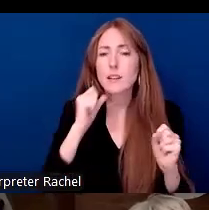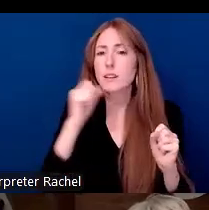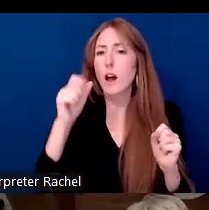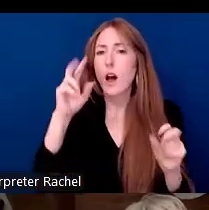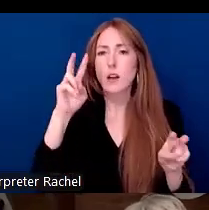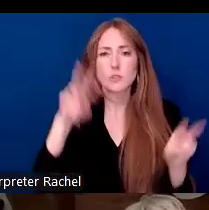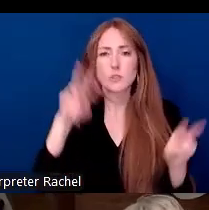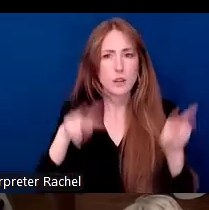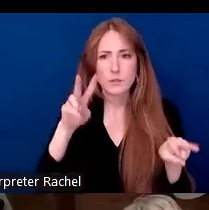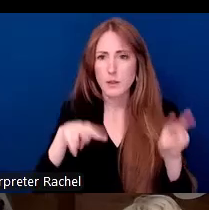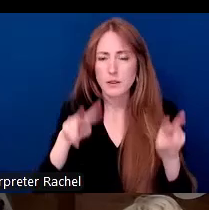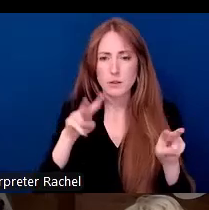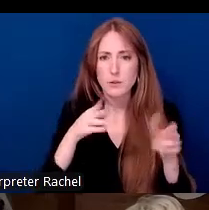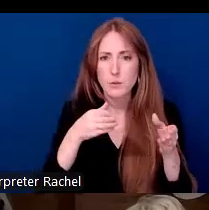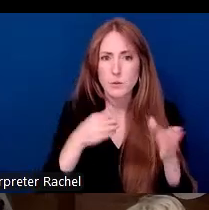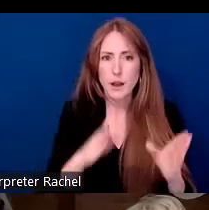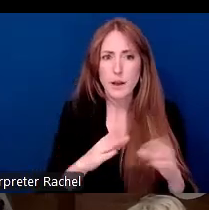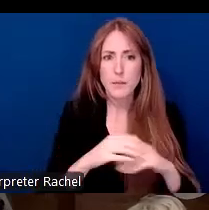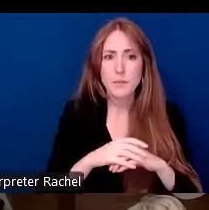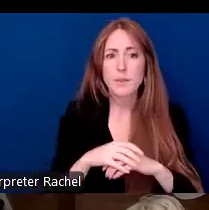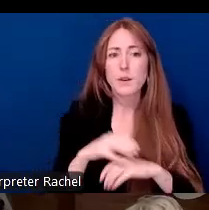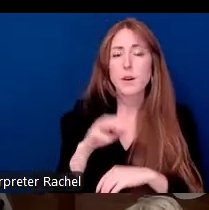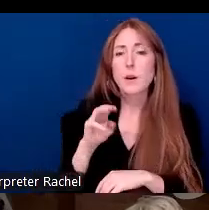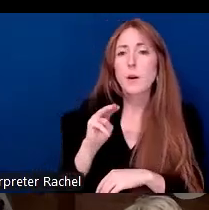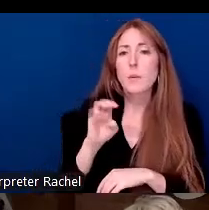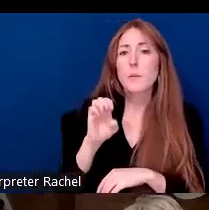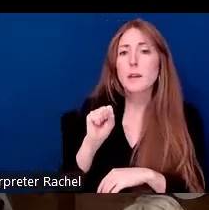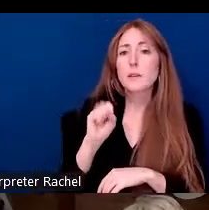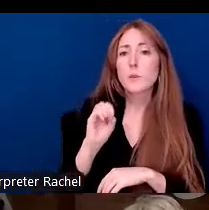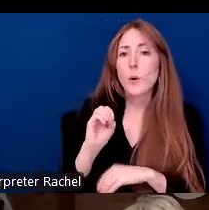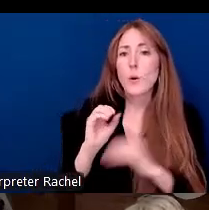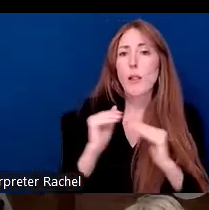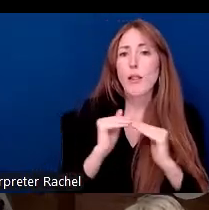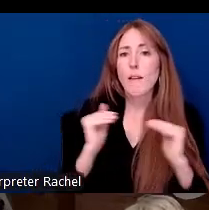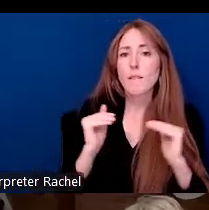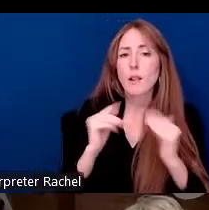At a meso, or program organizational level, findings call for programs,